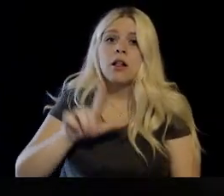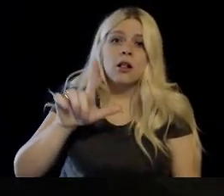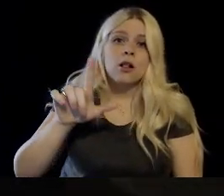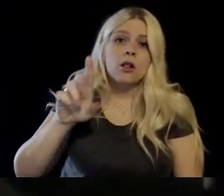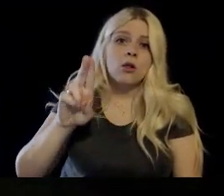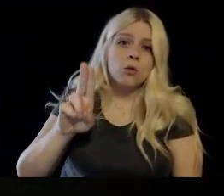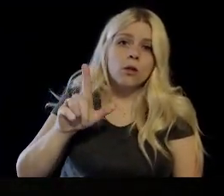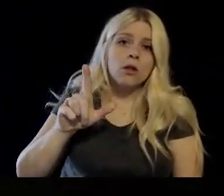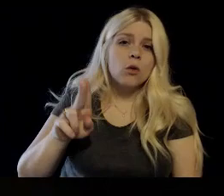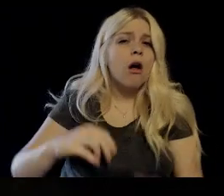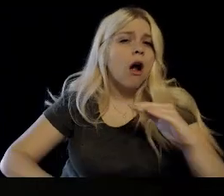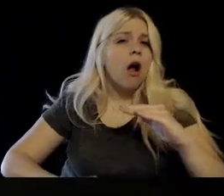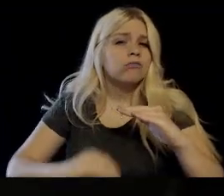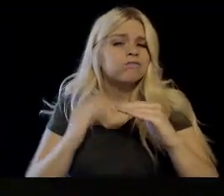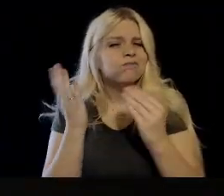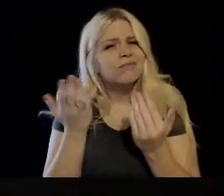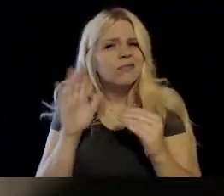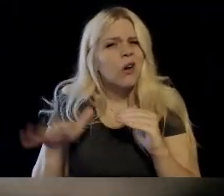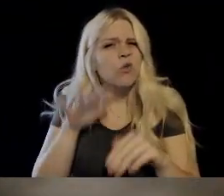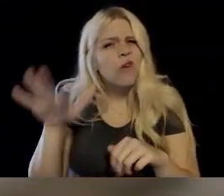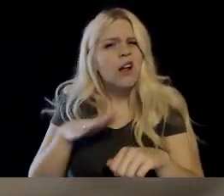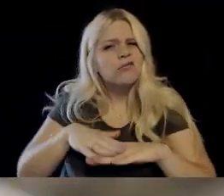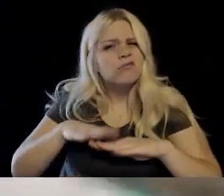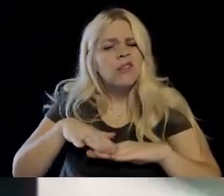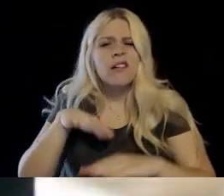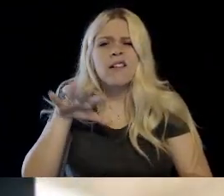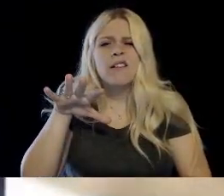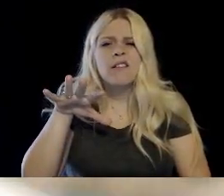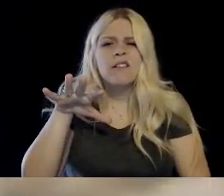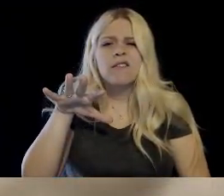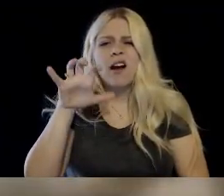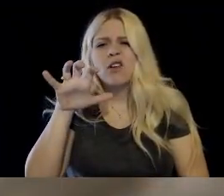Erica: And that was LouLou who was just here at the door. Joanne: It's a big difference in their sizes.